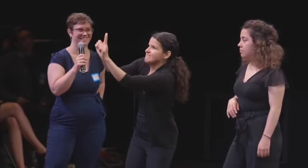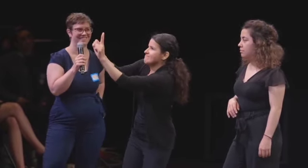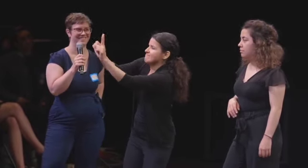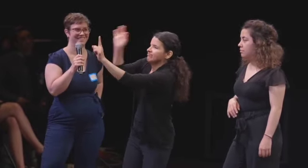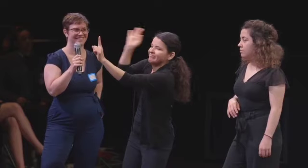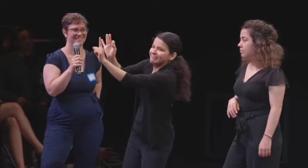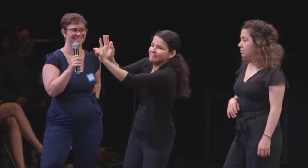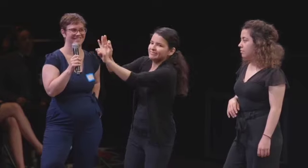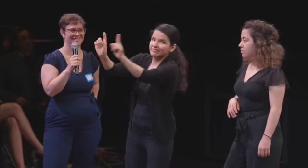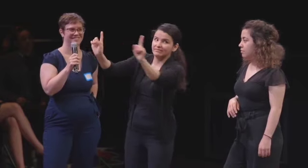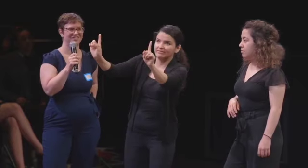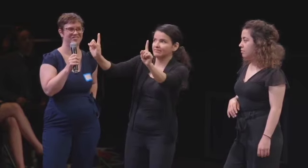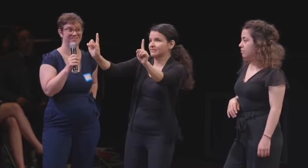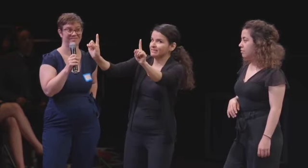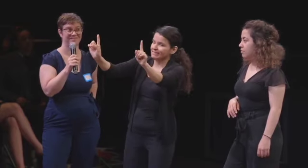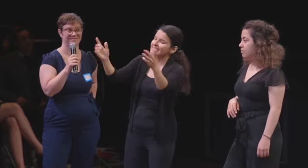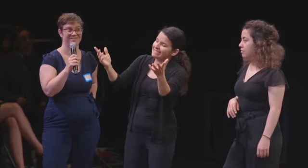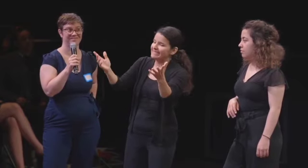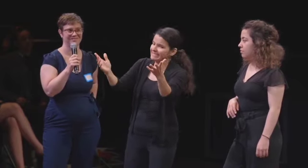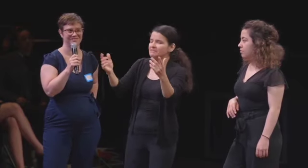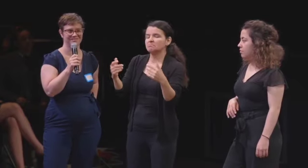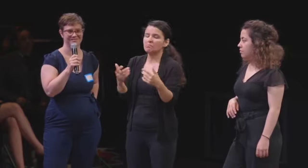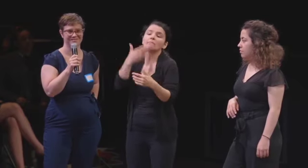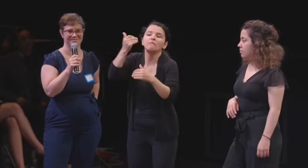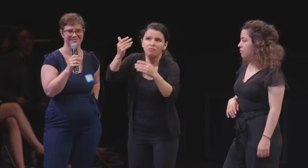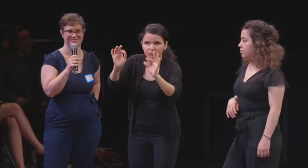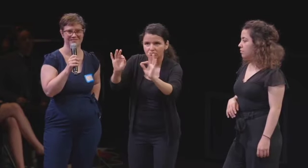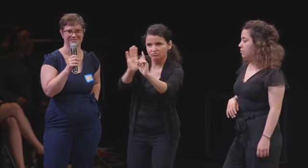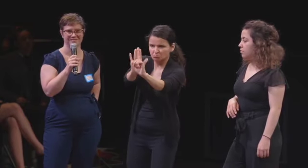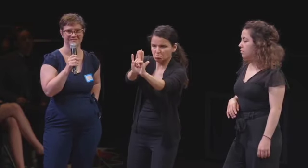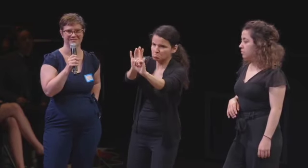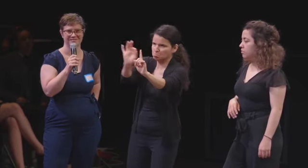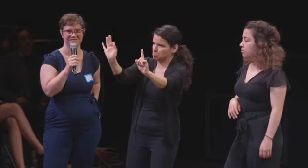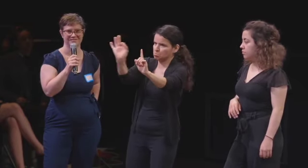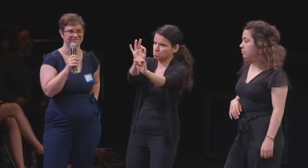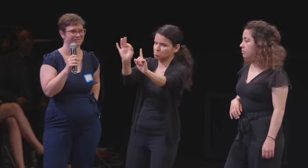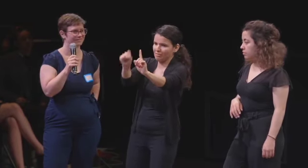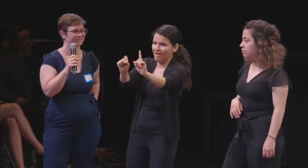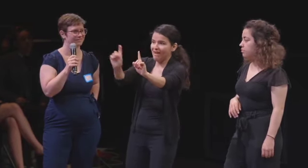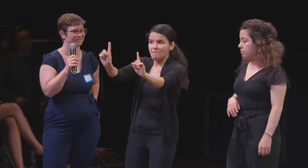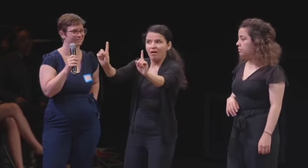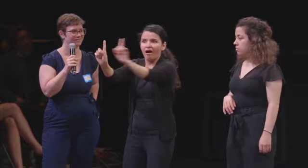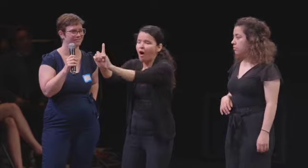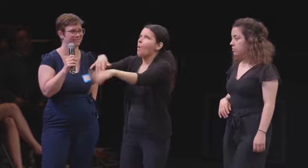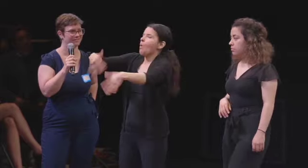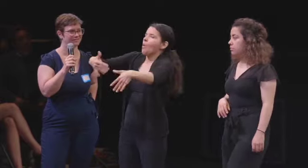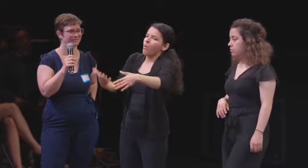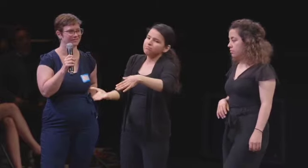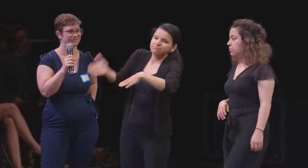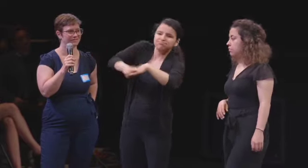the actor and the interpreter as the action is happening, right there in real time. They don't have to pick and choose,